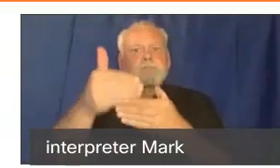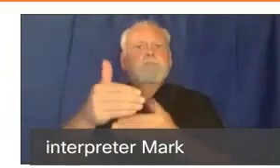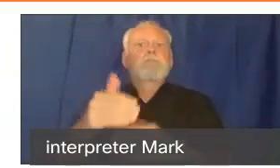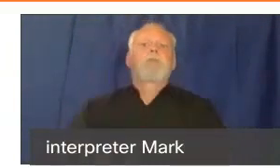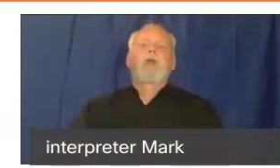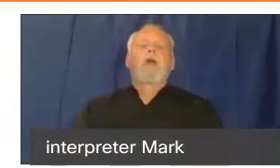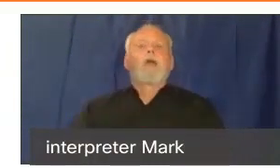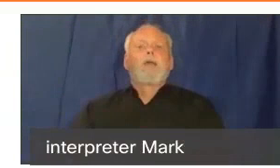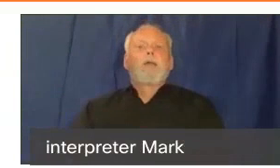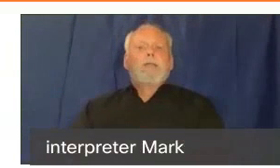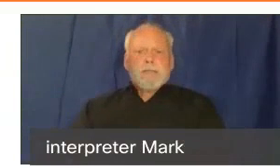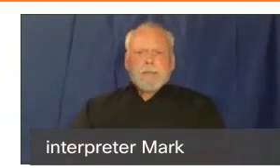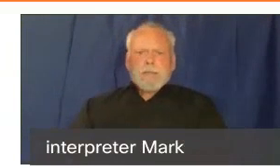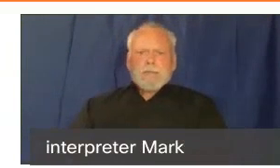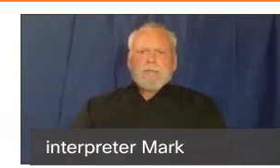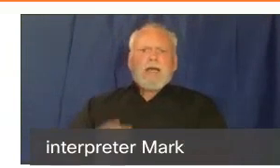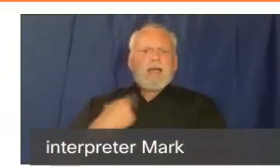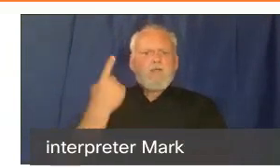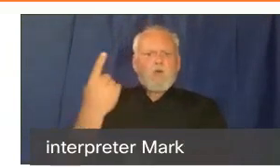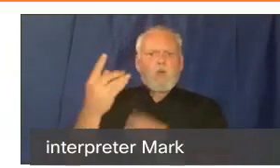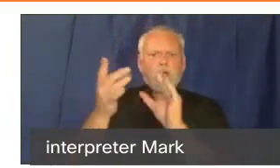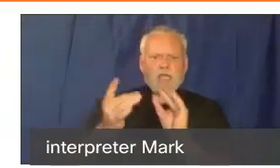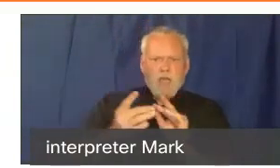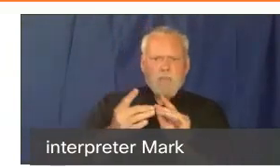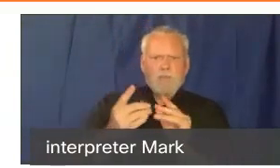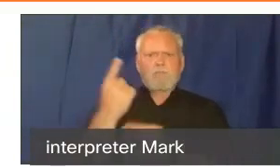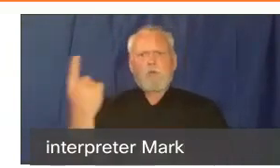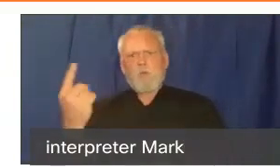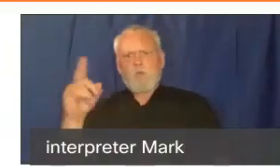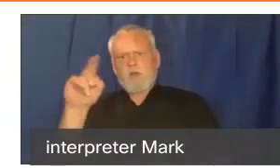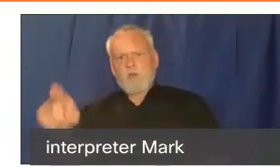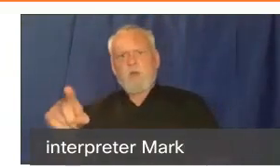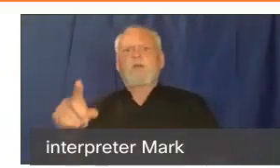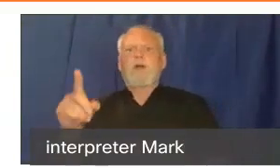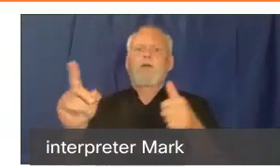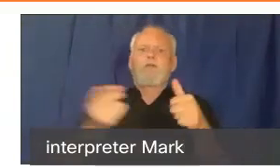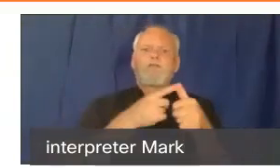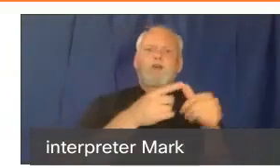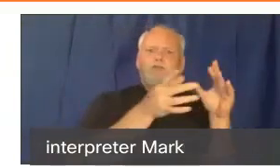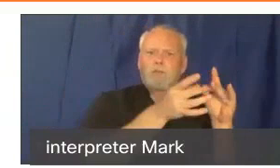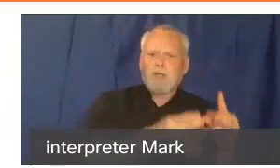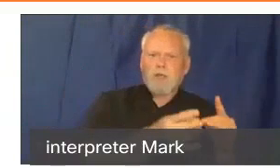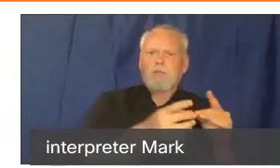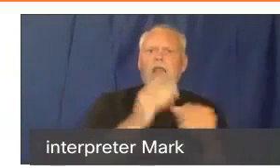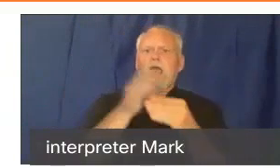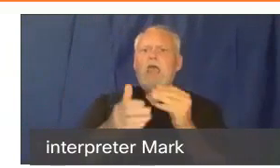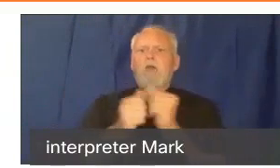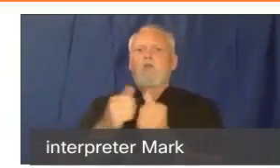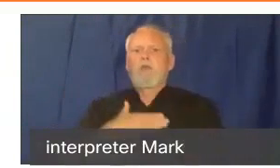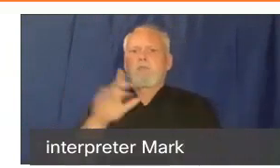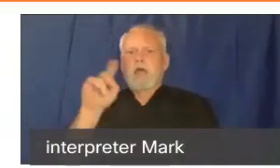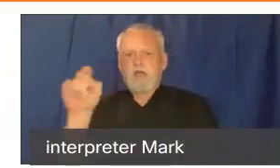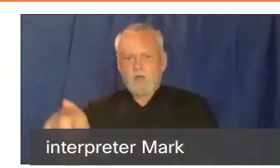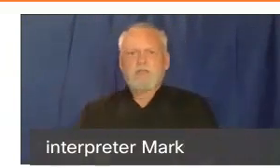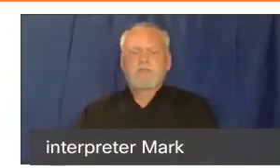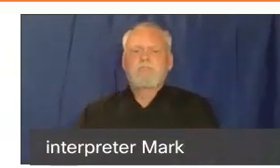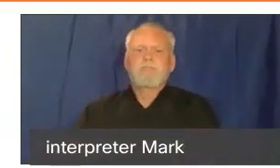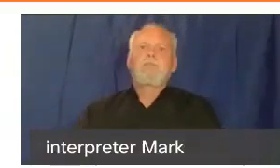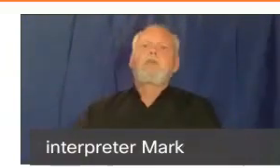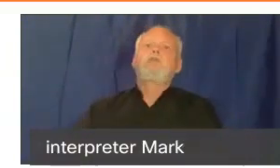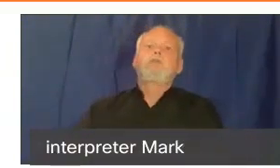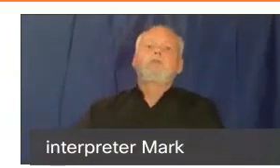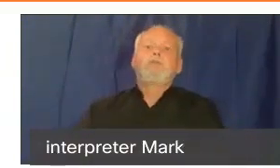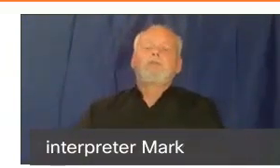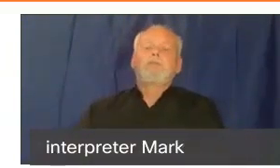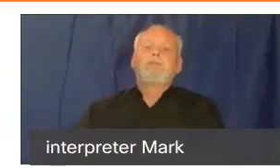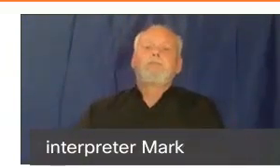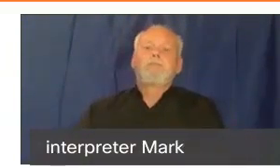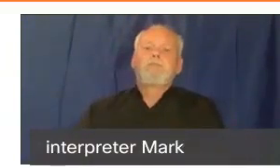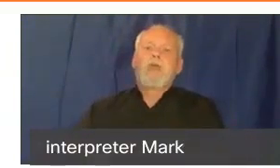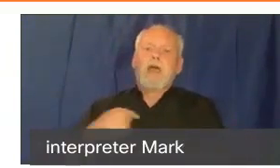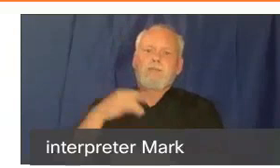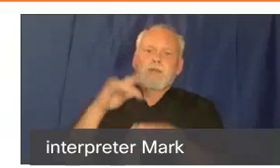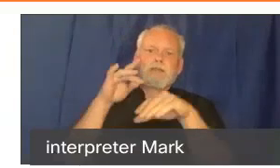I've got essentially 1 comment and 1 question so I'm going to lead with my comment and then end with my questions. So you can answer the question. Then I've been in touch with Michael about this.